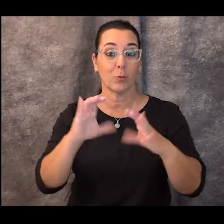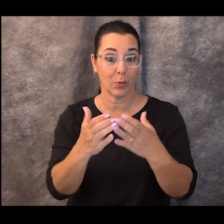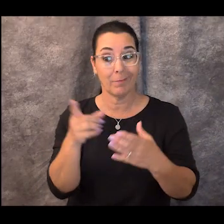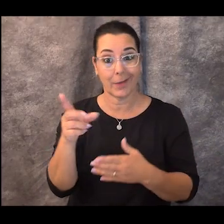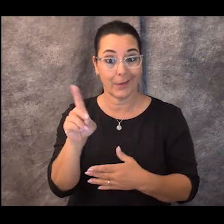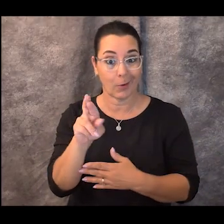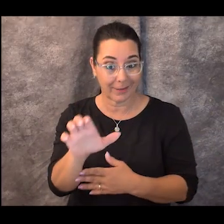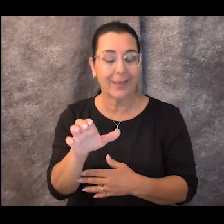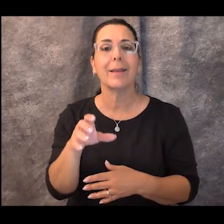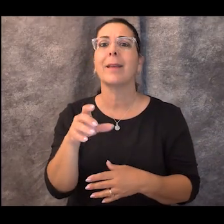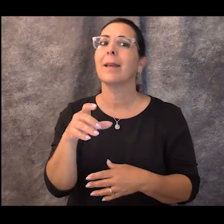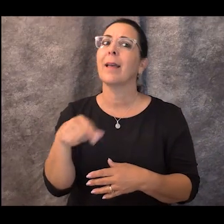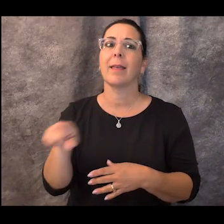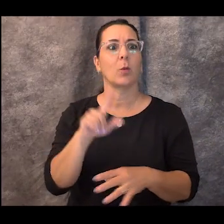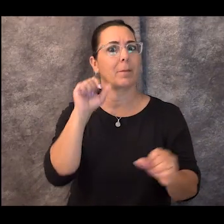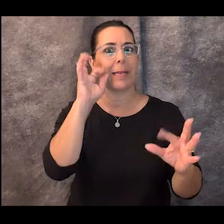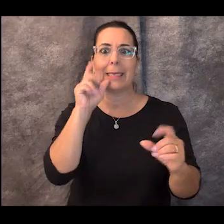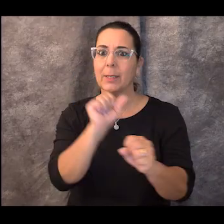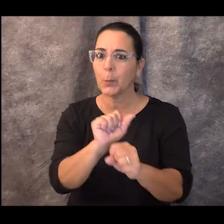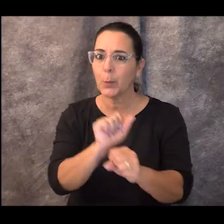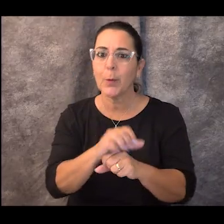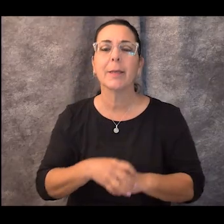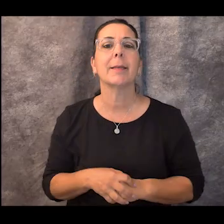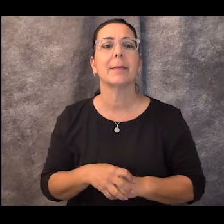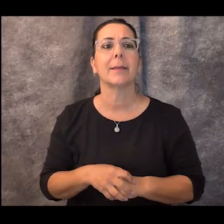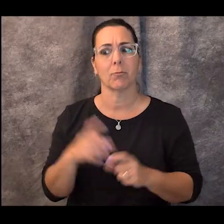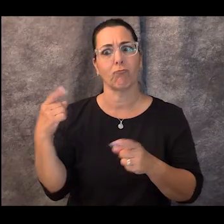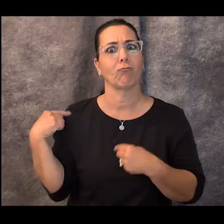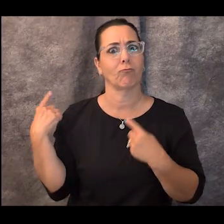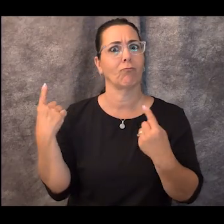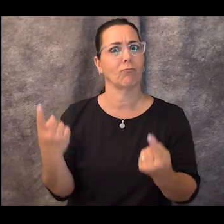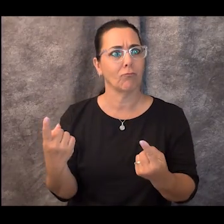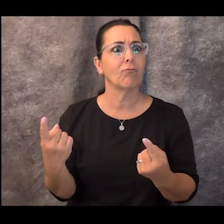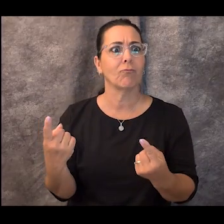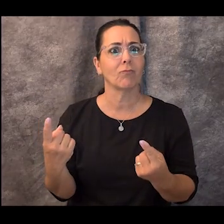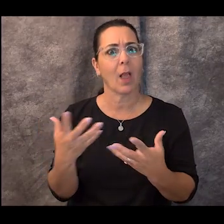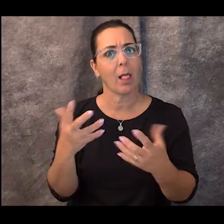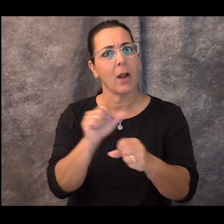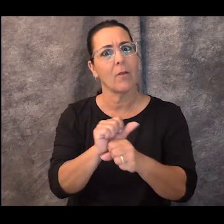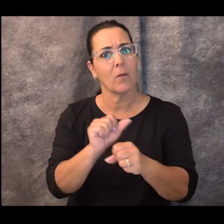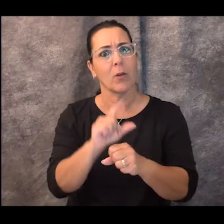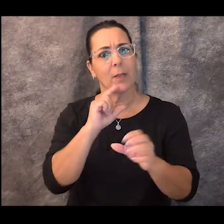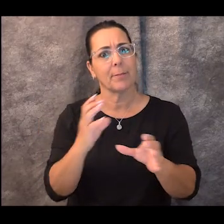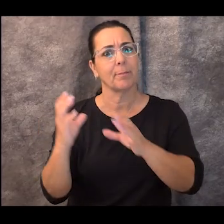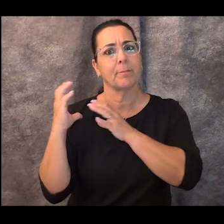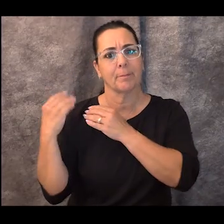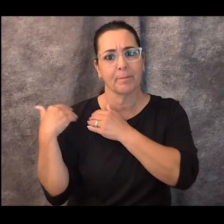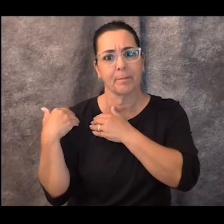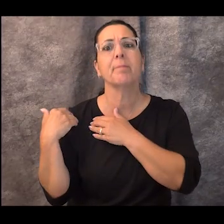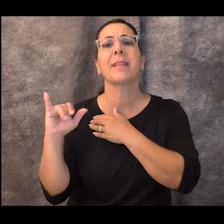They do such amazing work, and have done such a great, great job taking on the leadership role